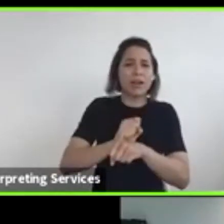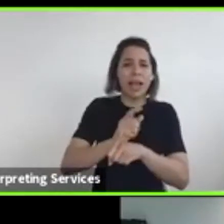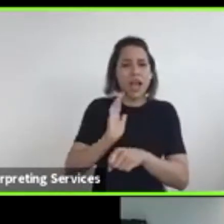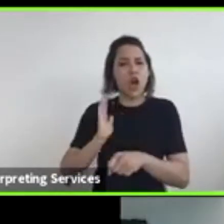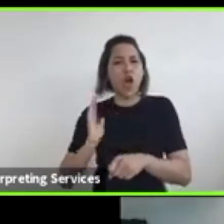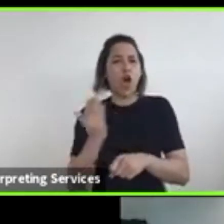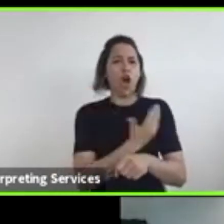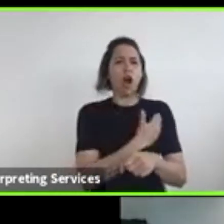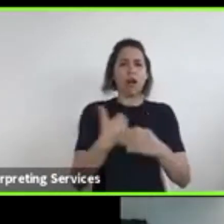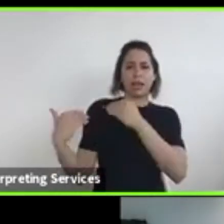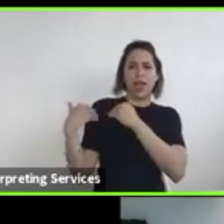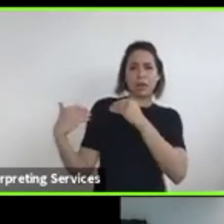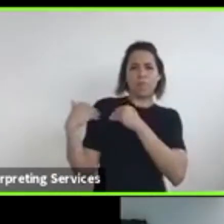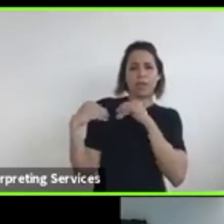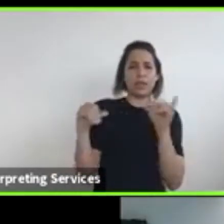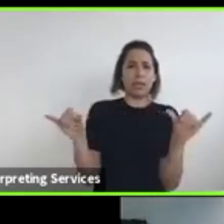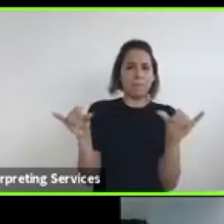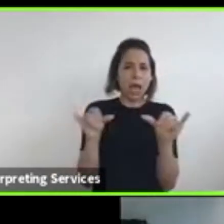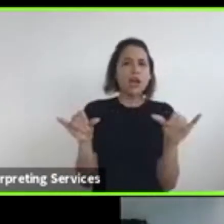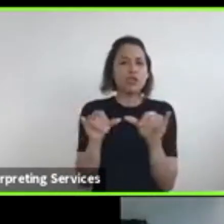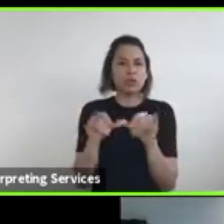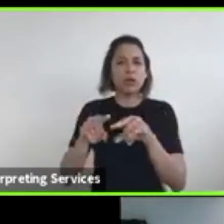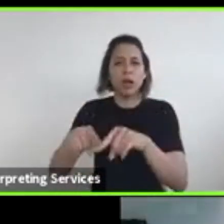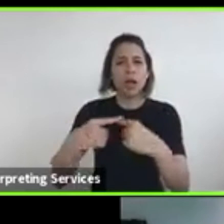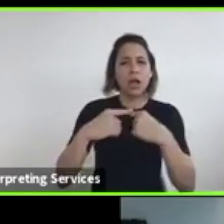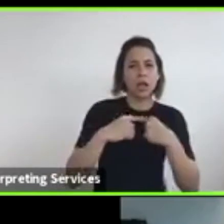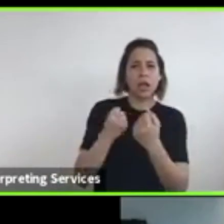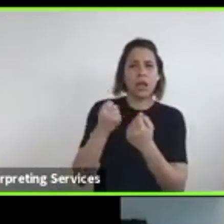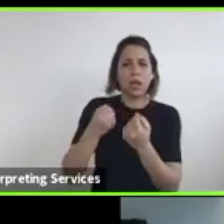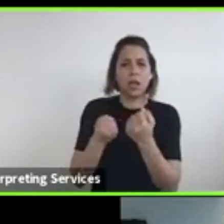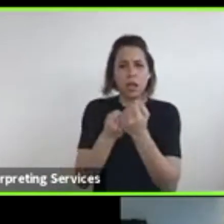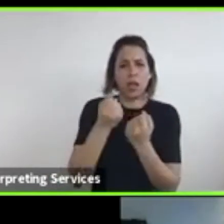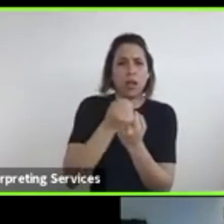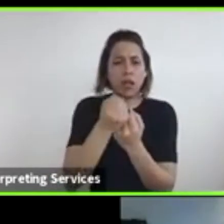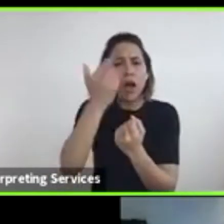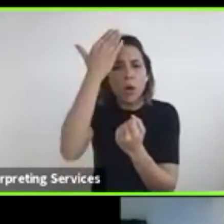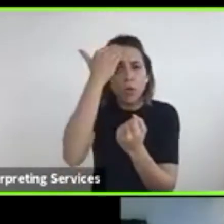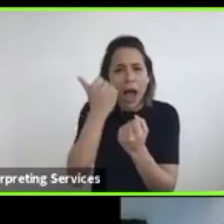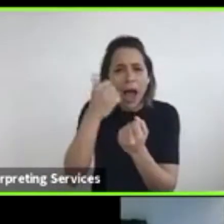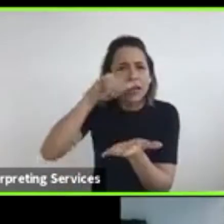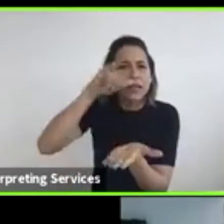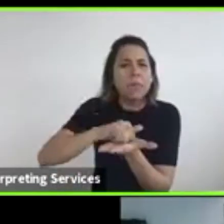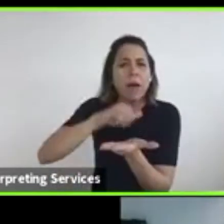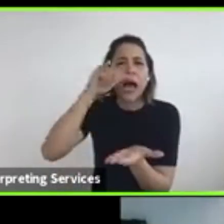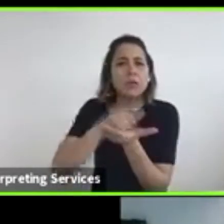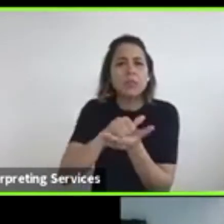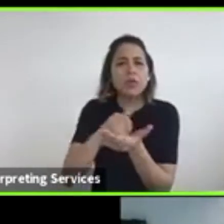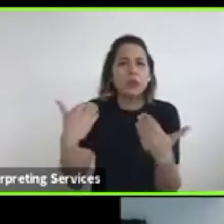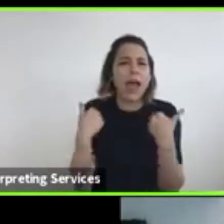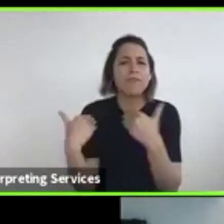BECAUSE IT'S -- IMPOSSIBLE, TO DO, WITHOUT THE CULTIVATION OF RELATIONSHIPS, WITH PEOPLE. AND OTHER SPECIES.